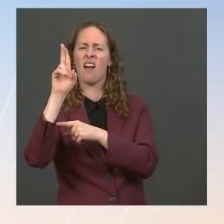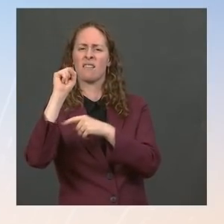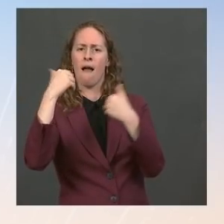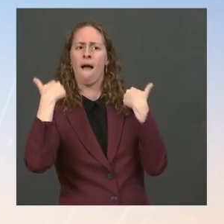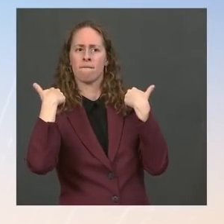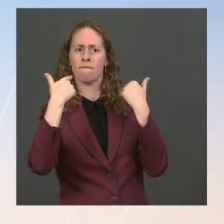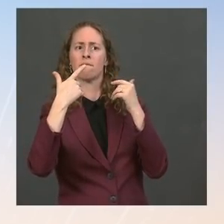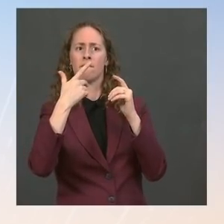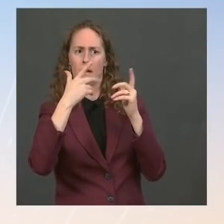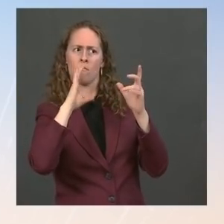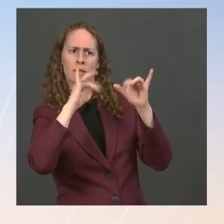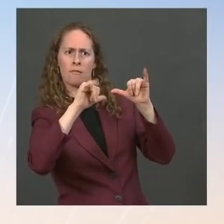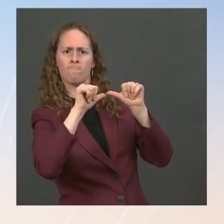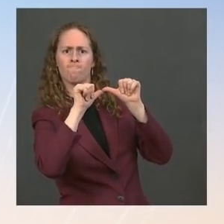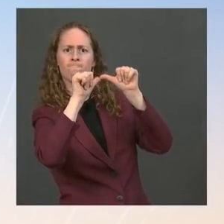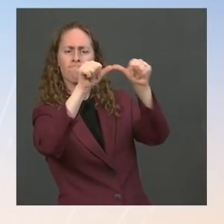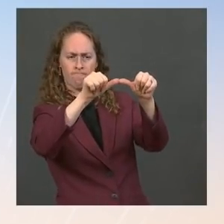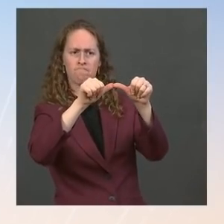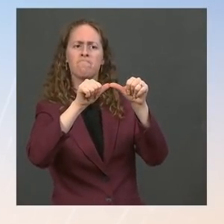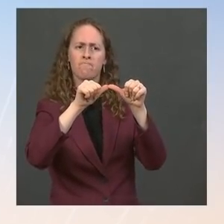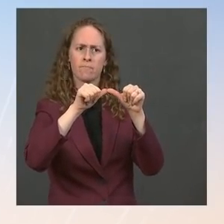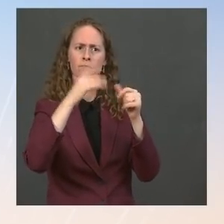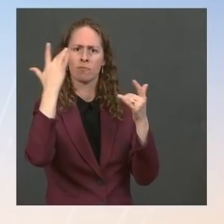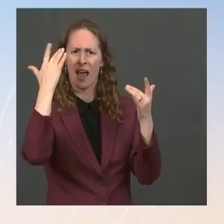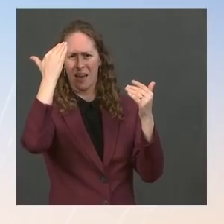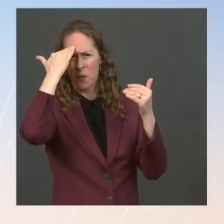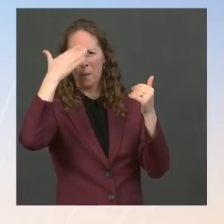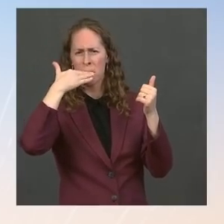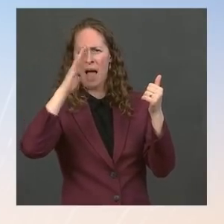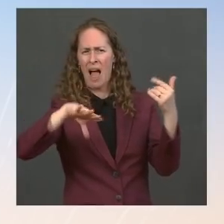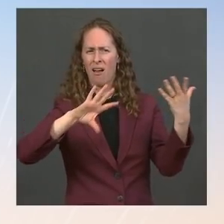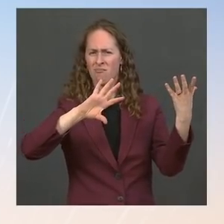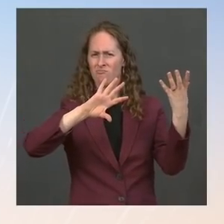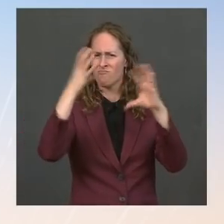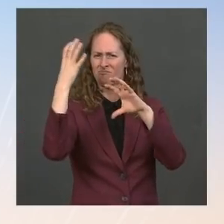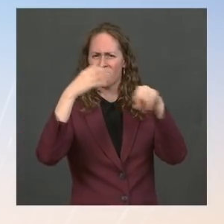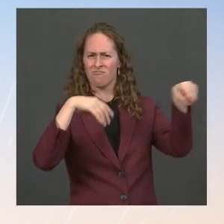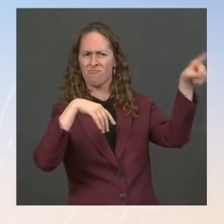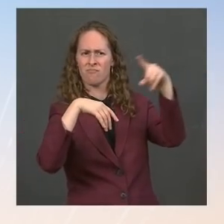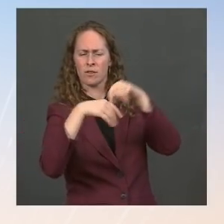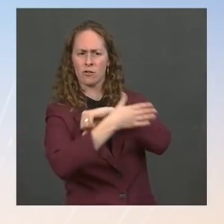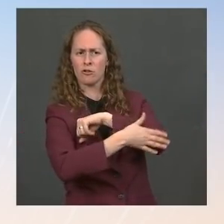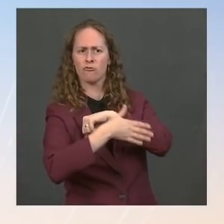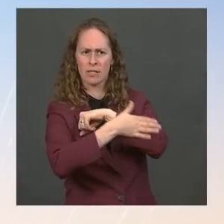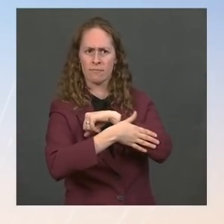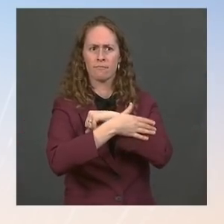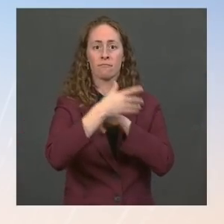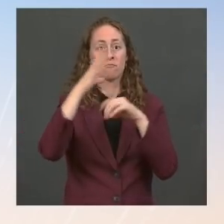to account for the turmoil on the ground following the assassination, on the ground, of their leader.